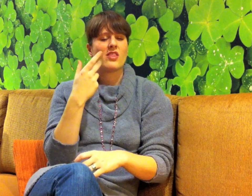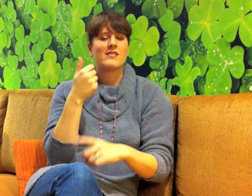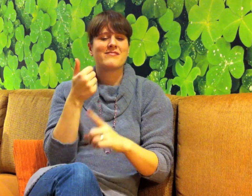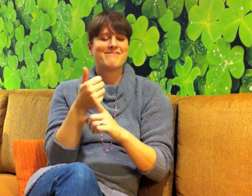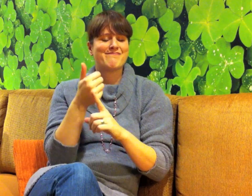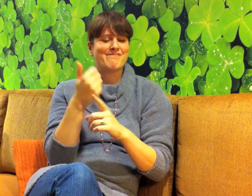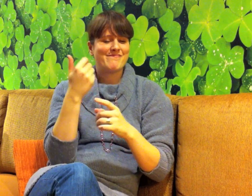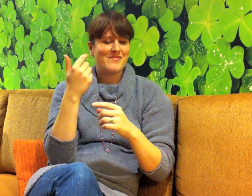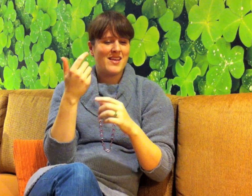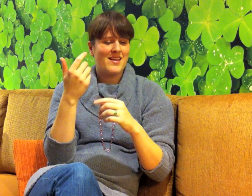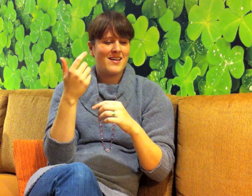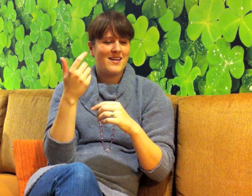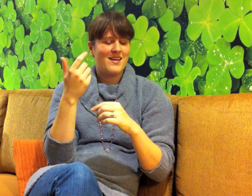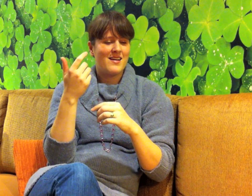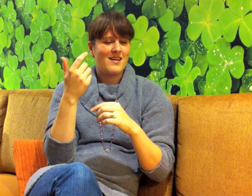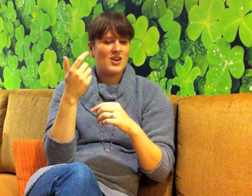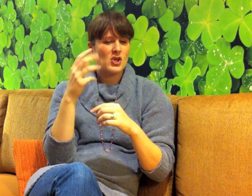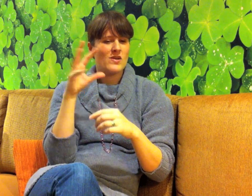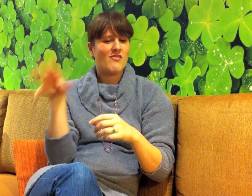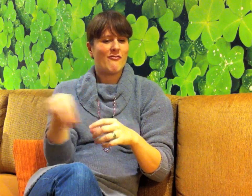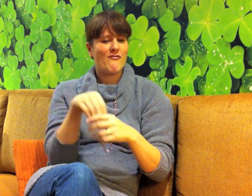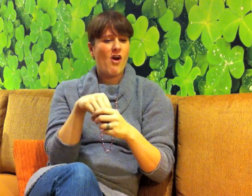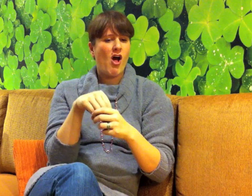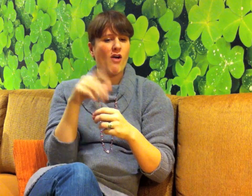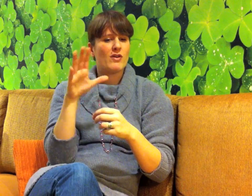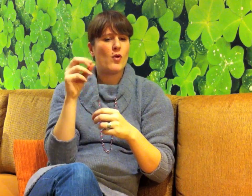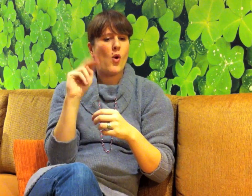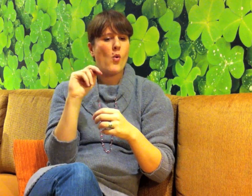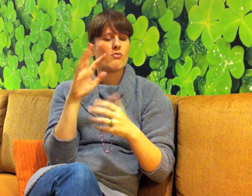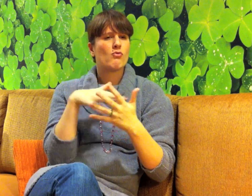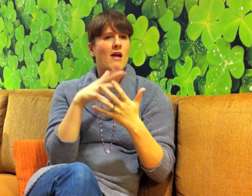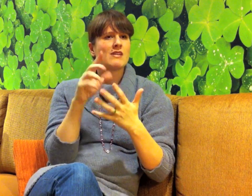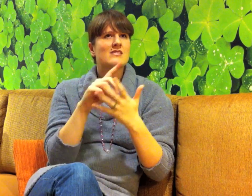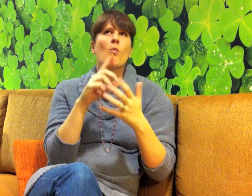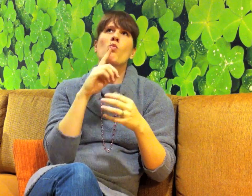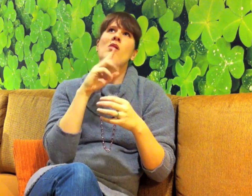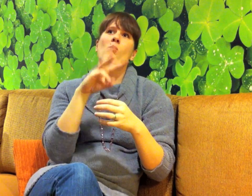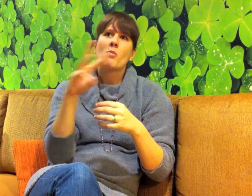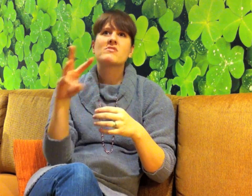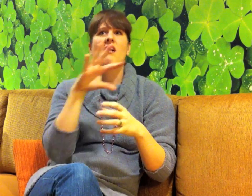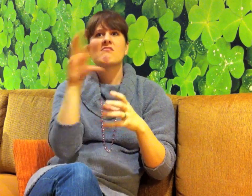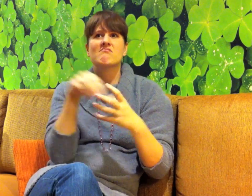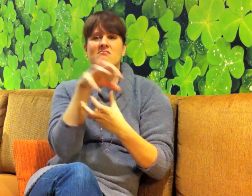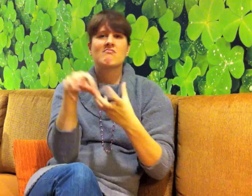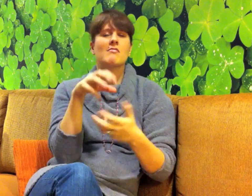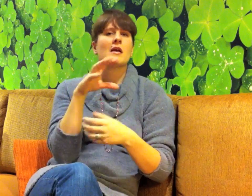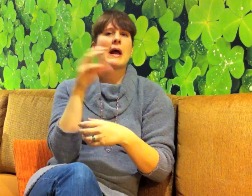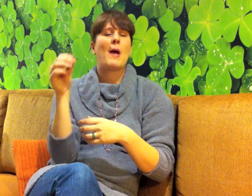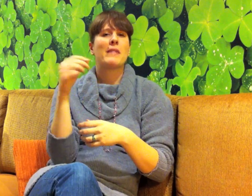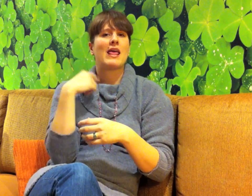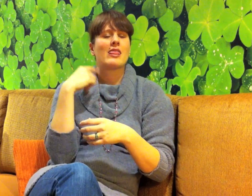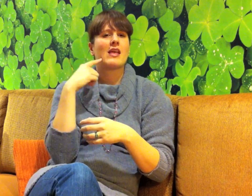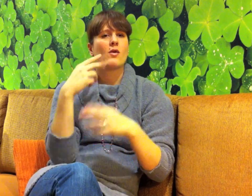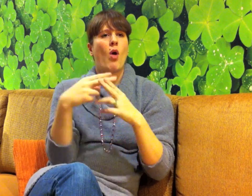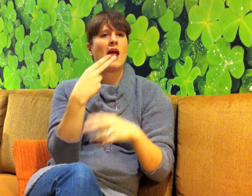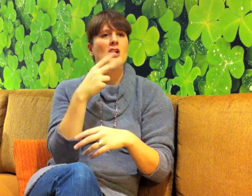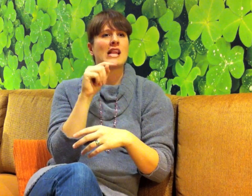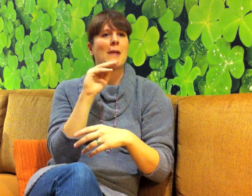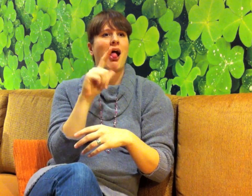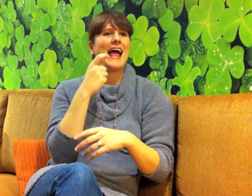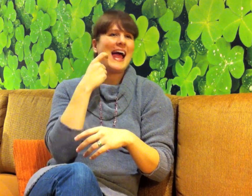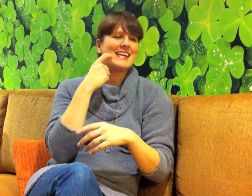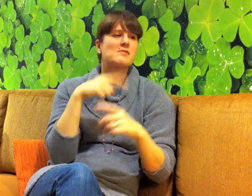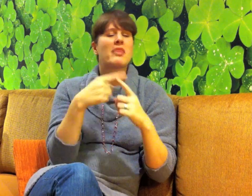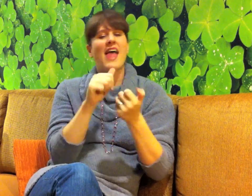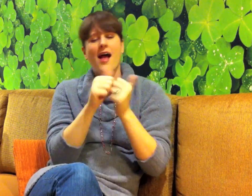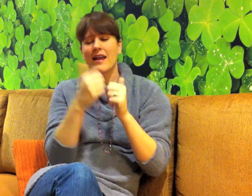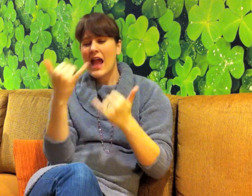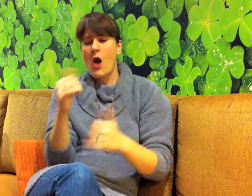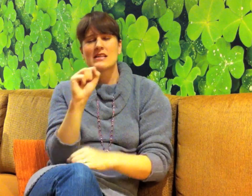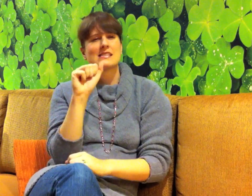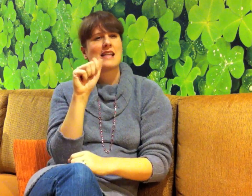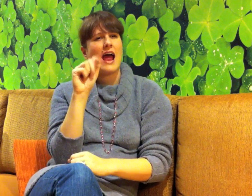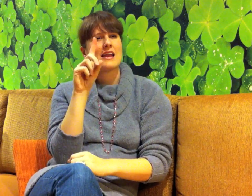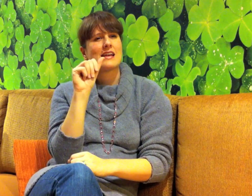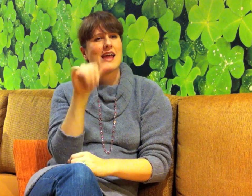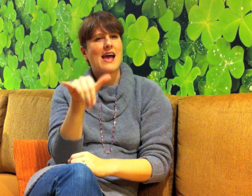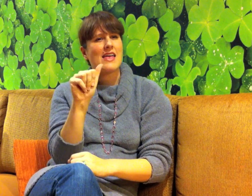She was involved with her own graphic design and website design called HTML Addicts. It changed to Satdaya.